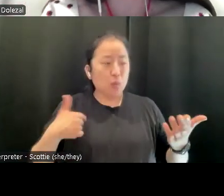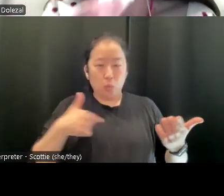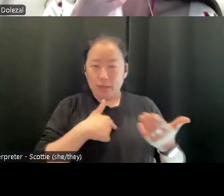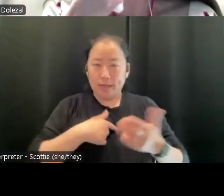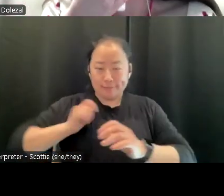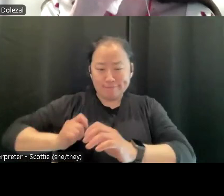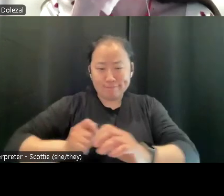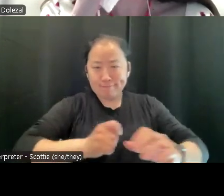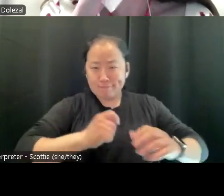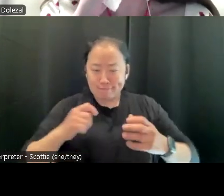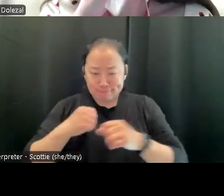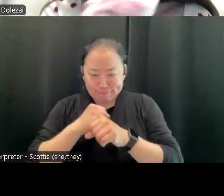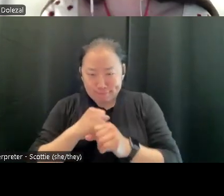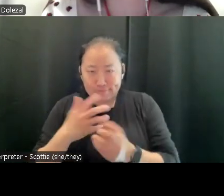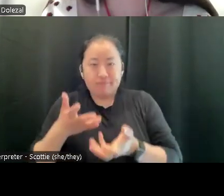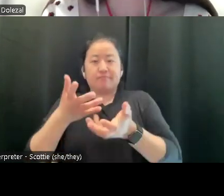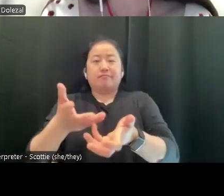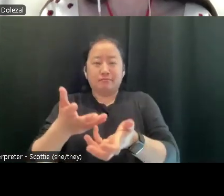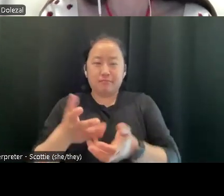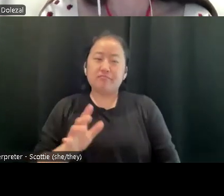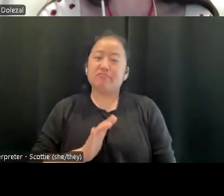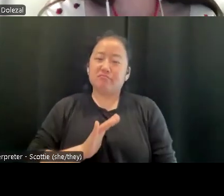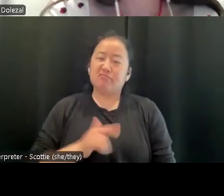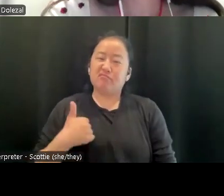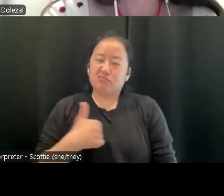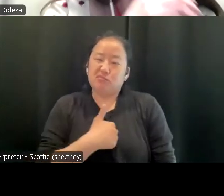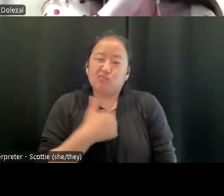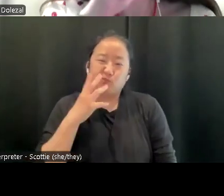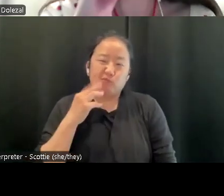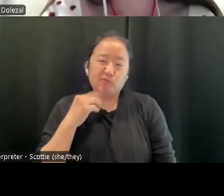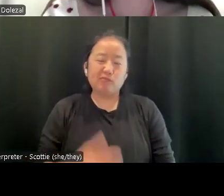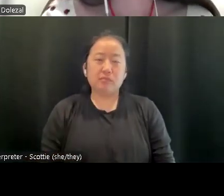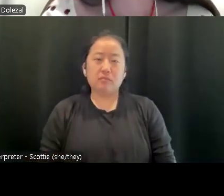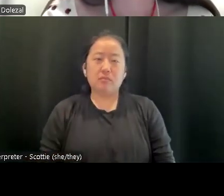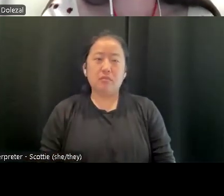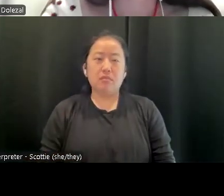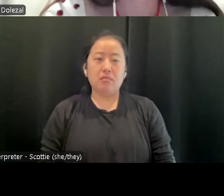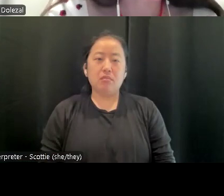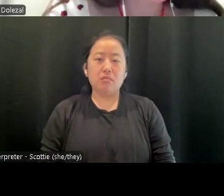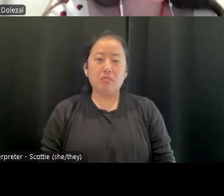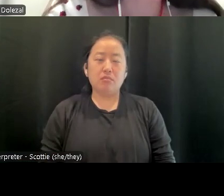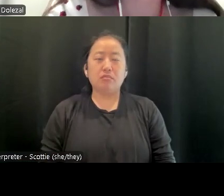with this kiddo and his tricycle. Another example, AT fabrication